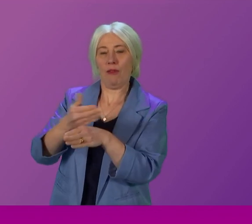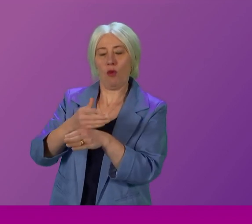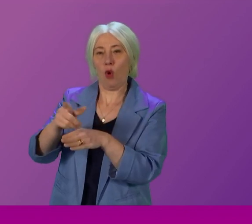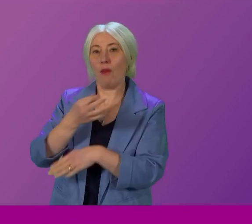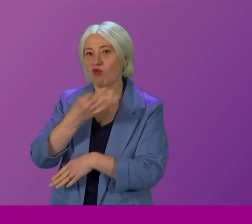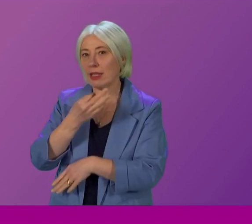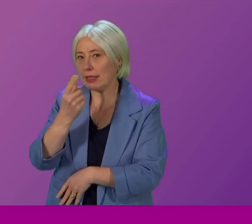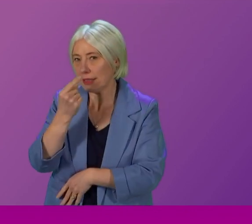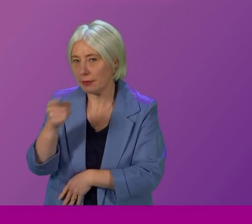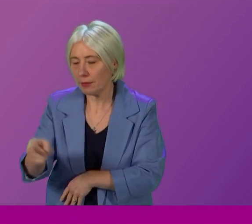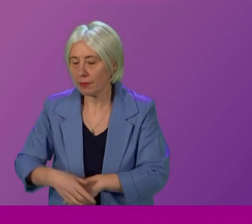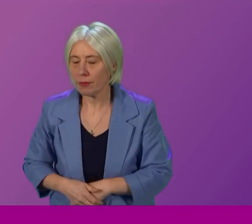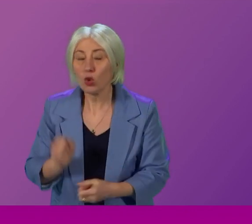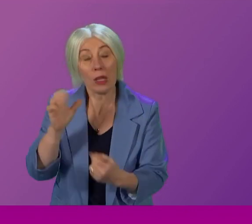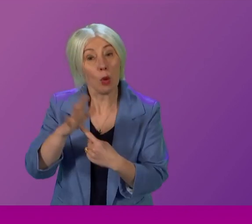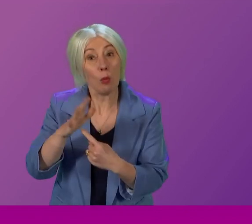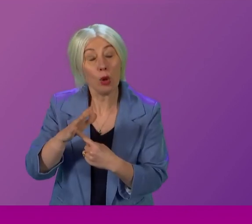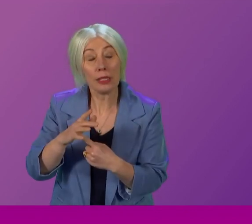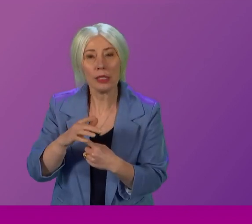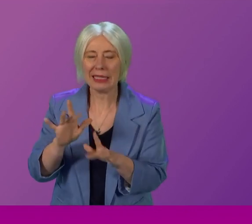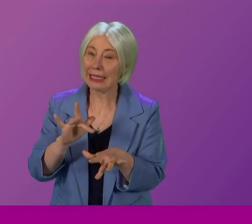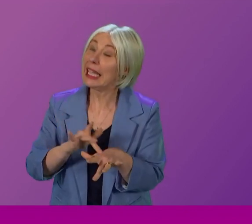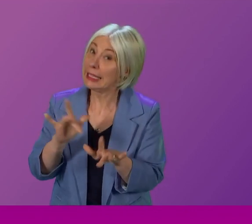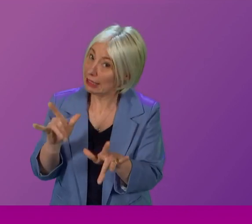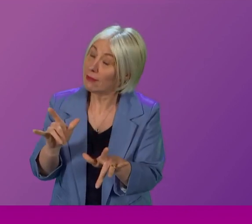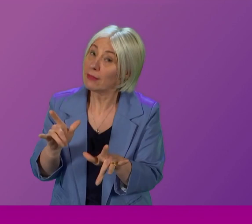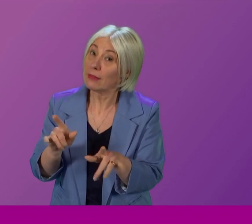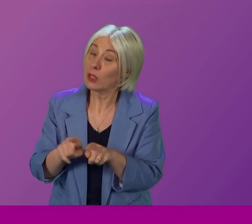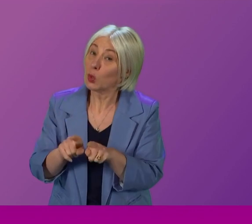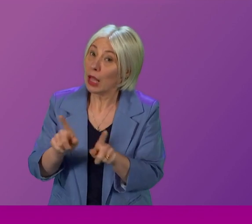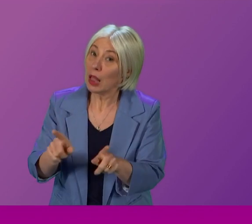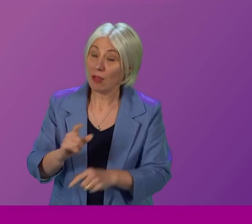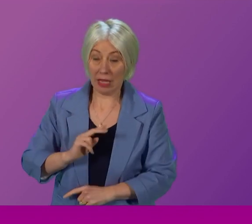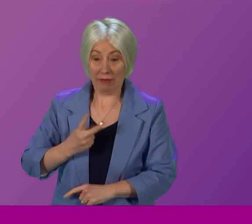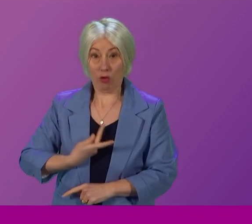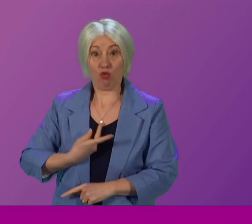These are important issues; they are sensitive issues, not least for the trans community. As